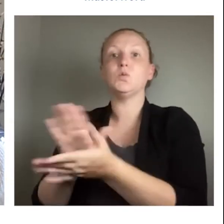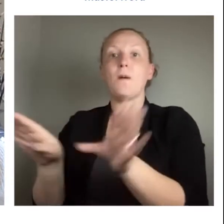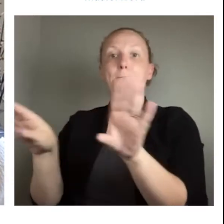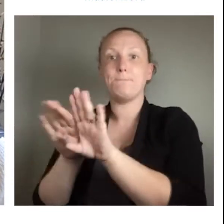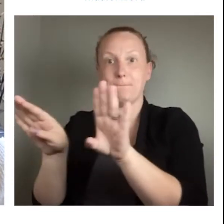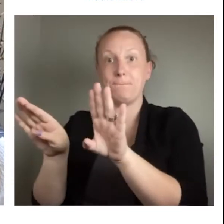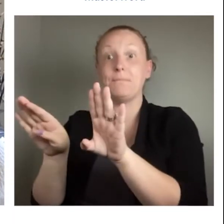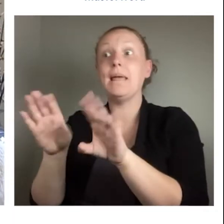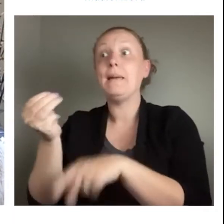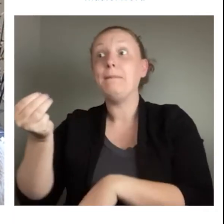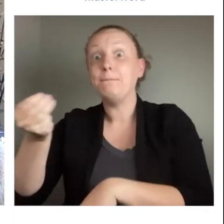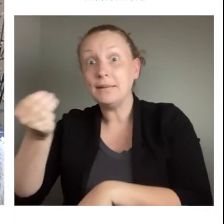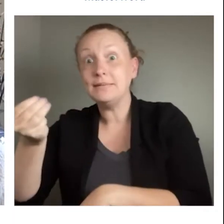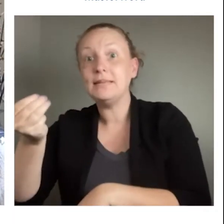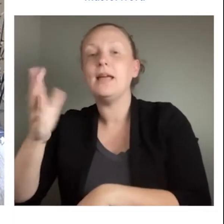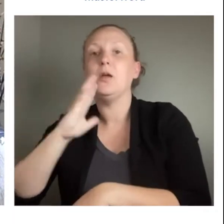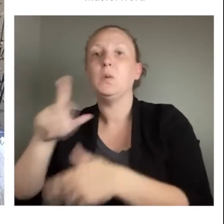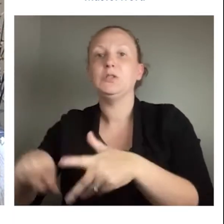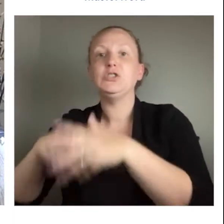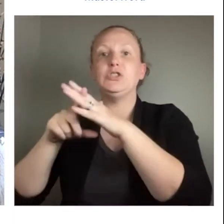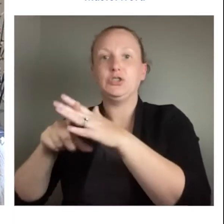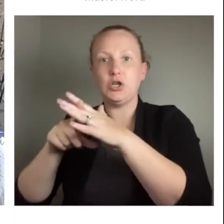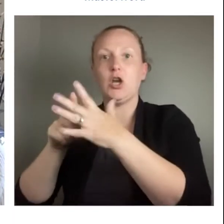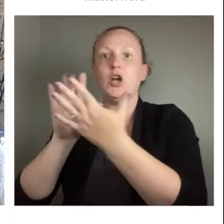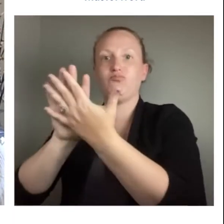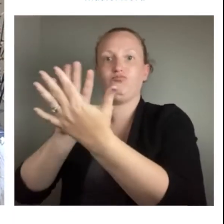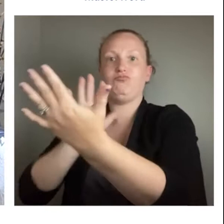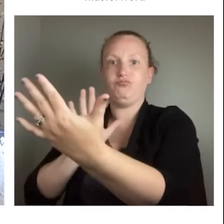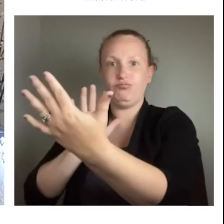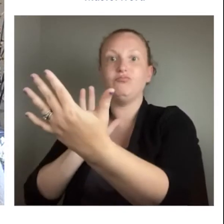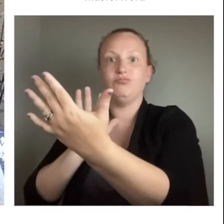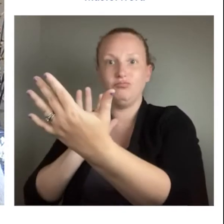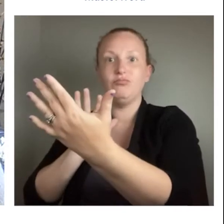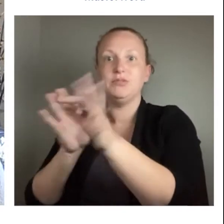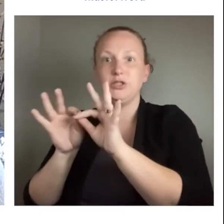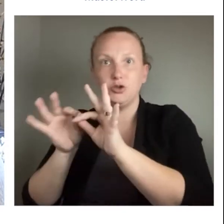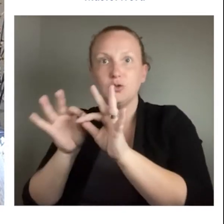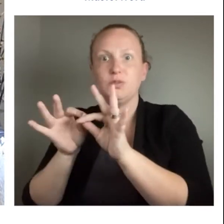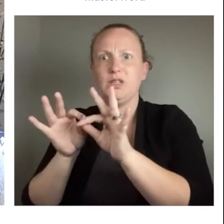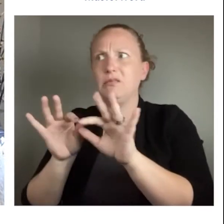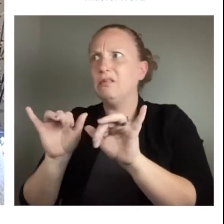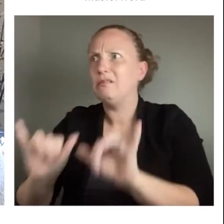So, the first thing we did is, you know, try to contact all our stakeholders, our users,